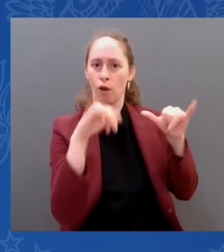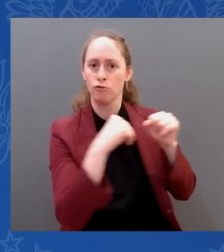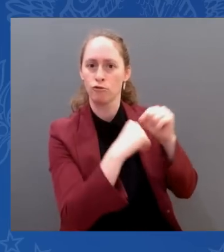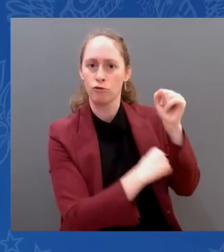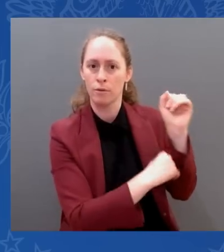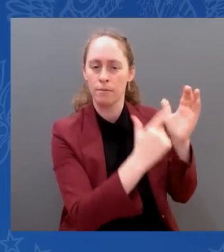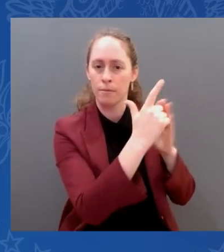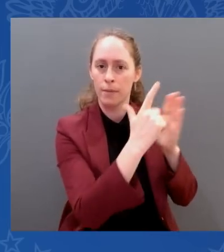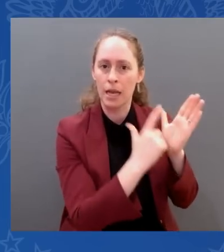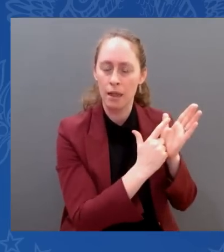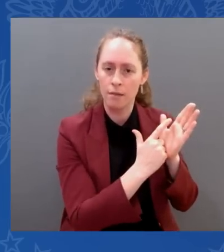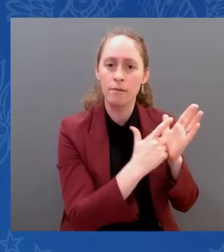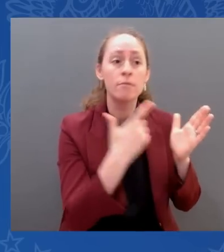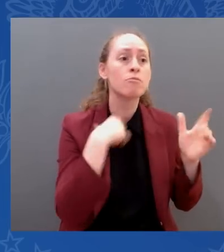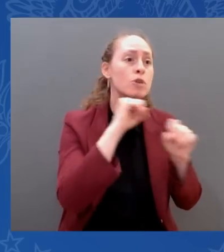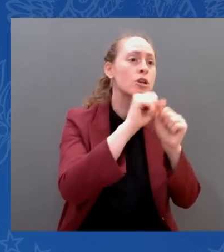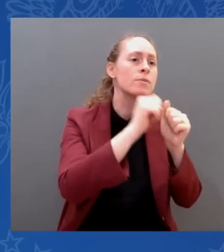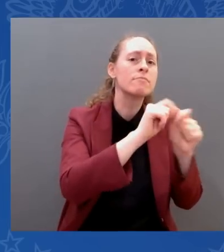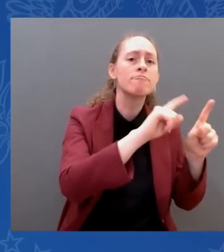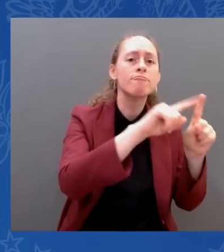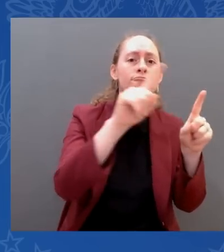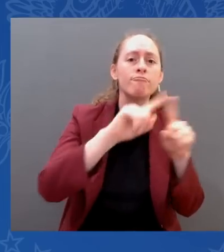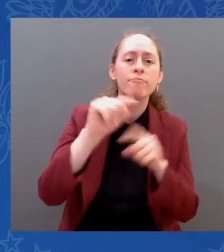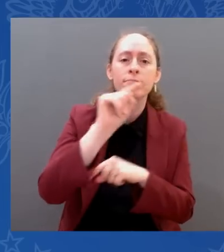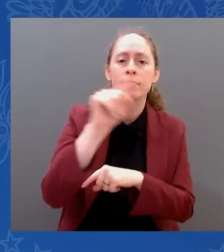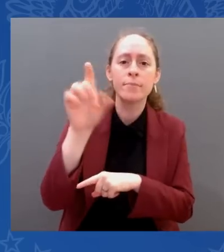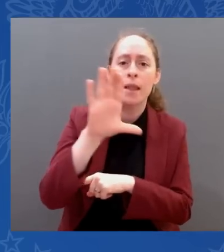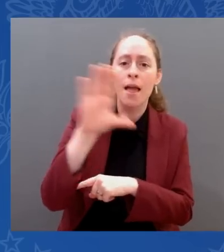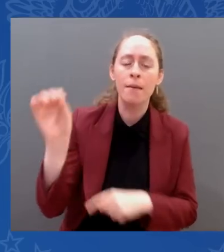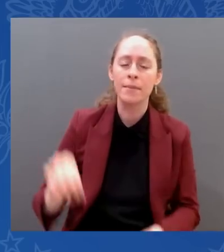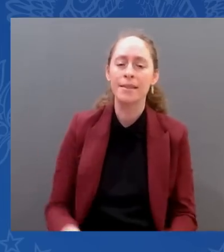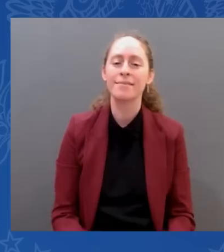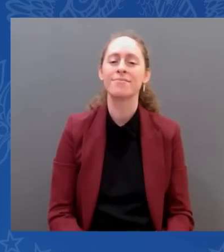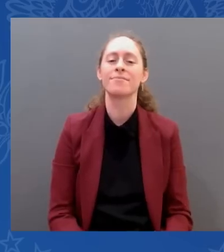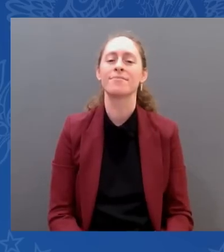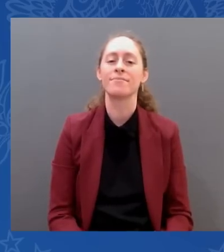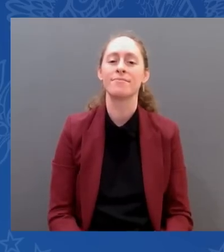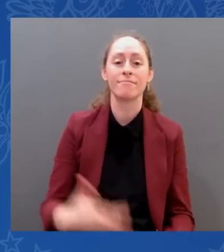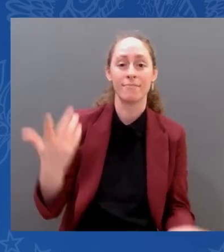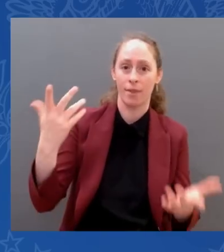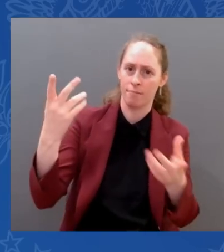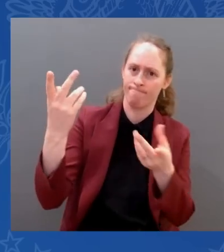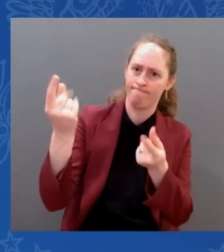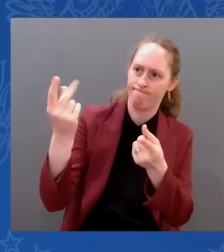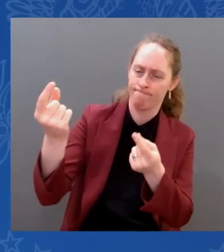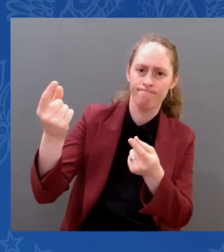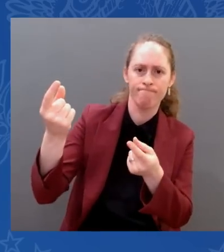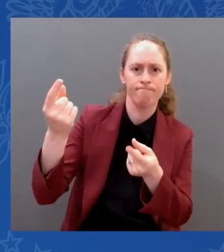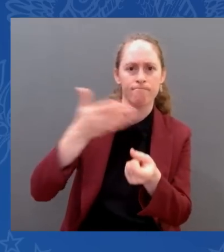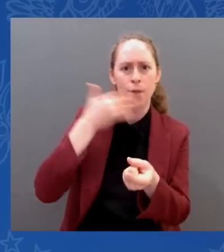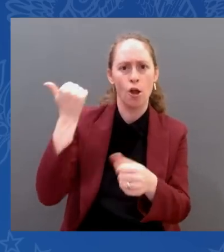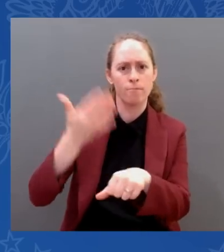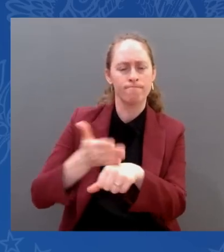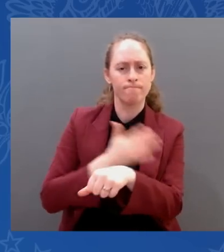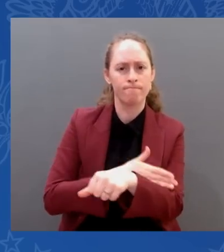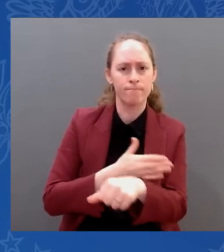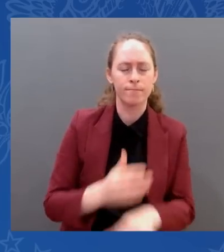potentially lowering high-speed Internet bills on average, for an average family, $30 a month. Okay, well, you made --